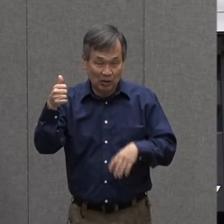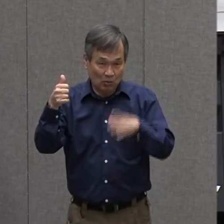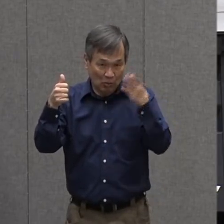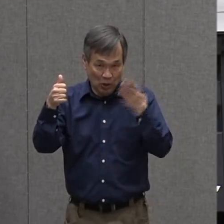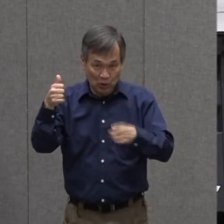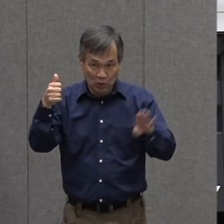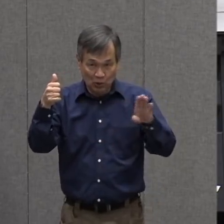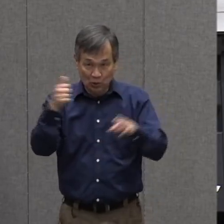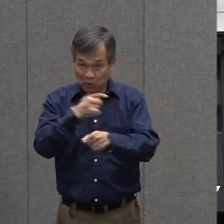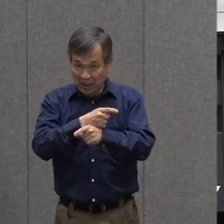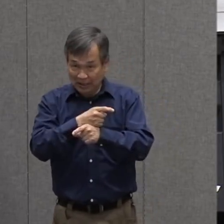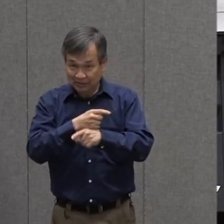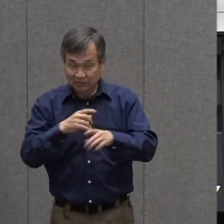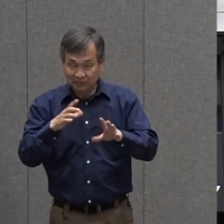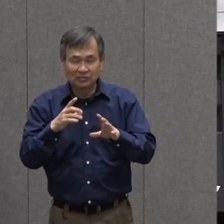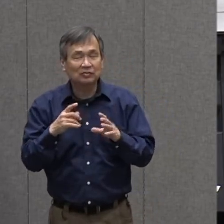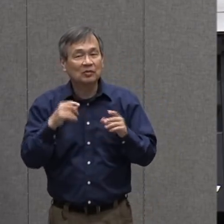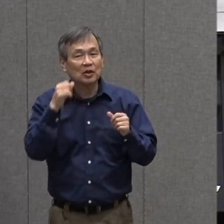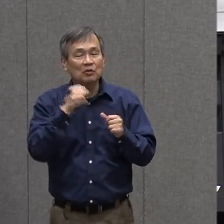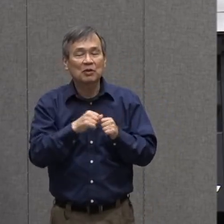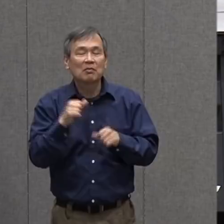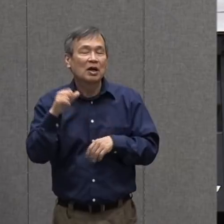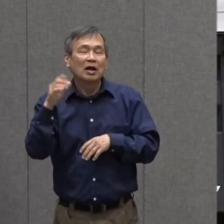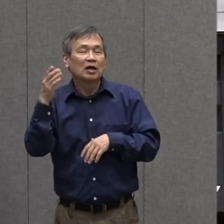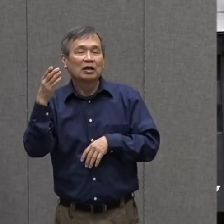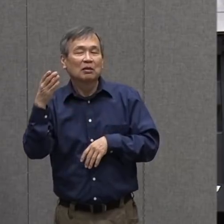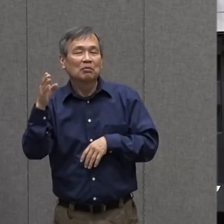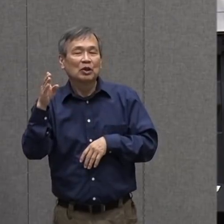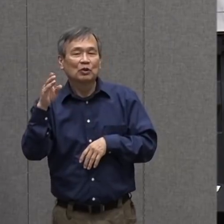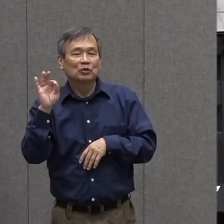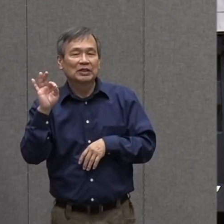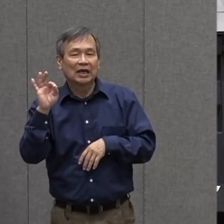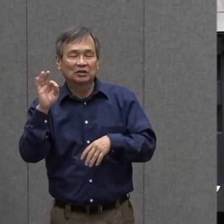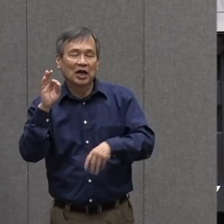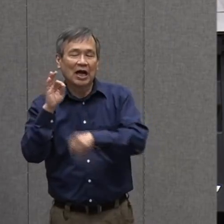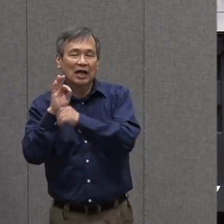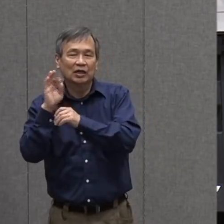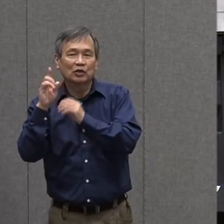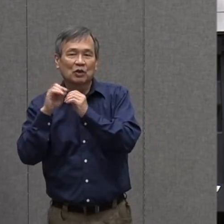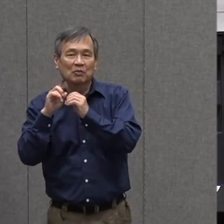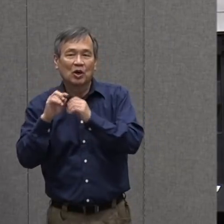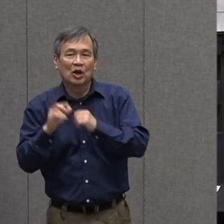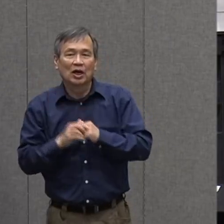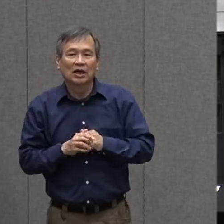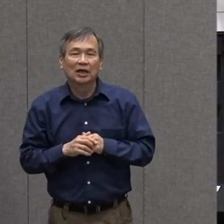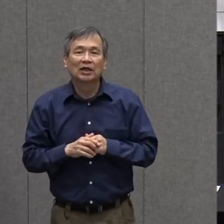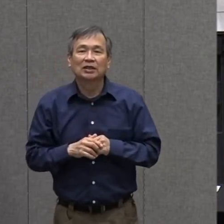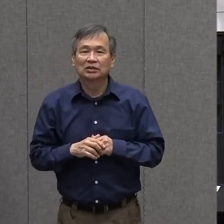Right? But I added one more to the blue to make it 10. So that one more plus 10 would be 11.